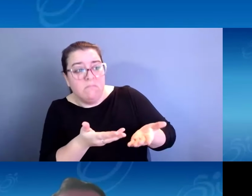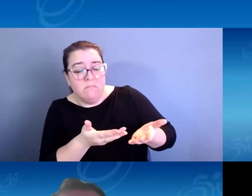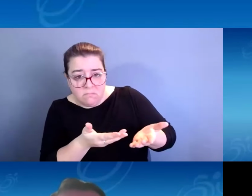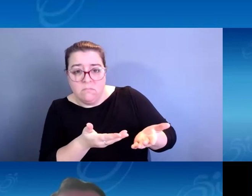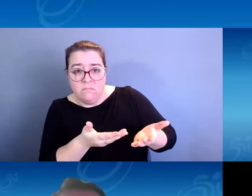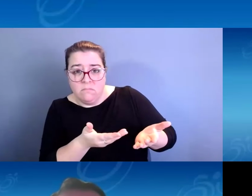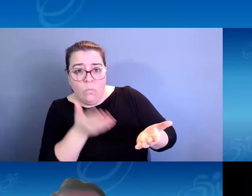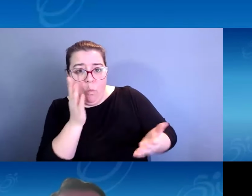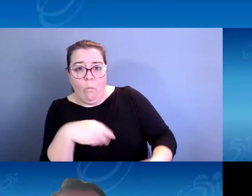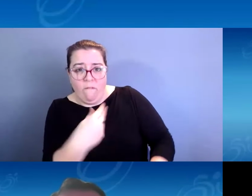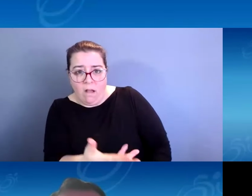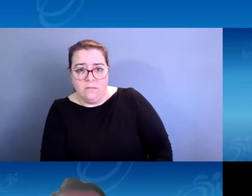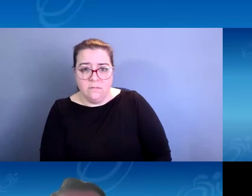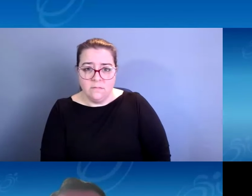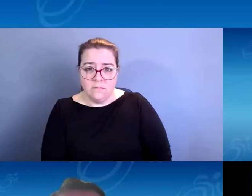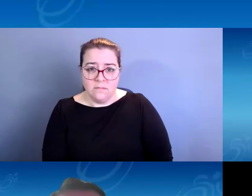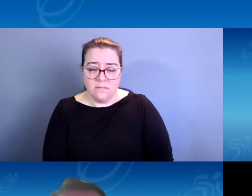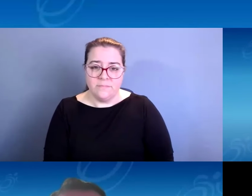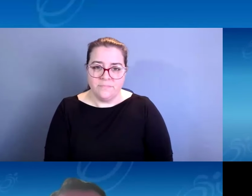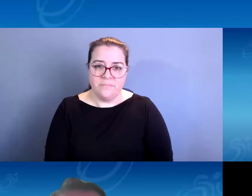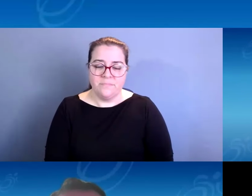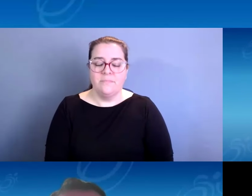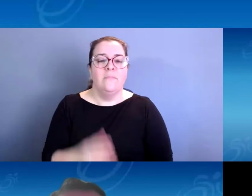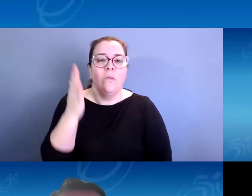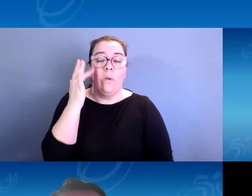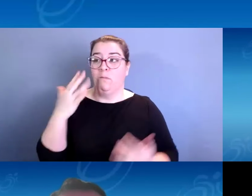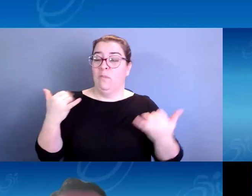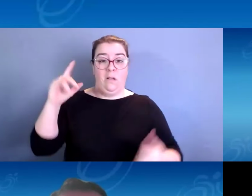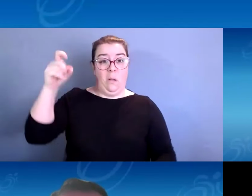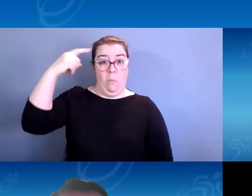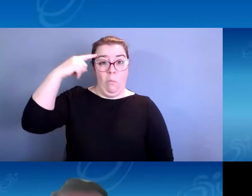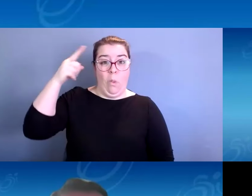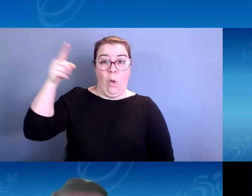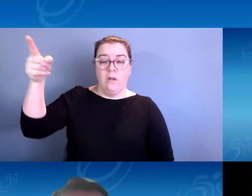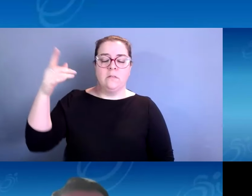And so the because employers right now will say they actually do ask everybody,